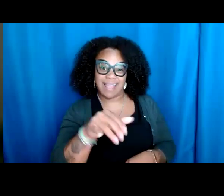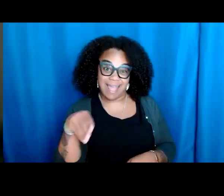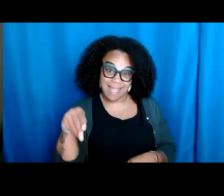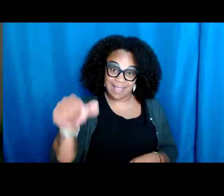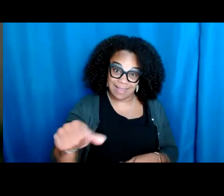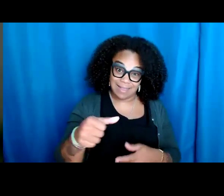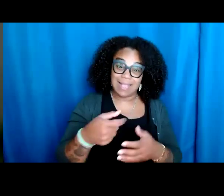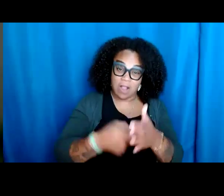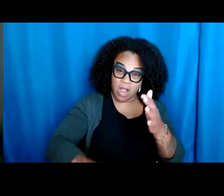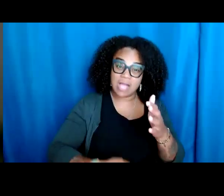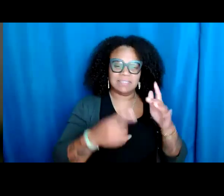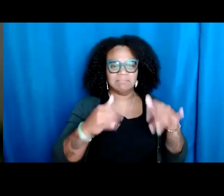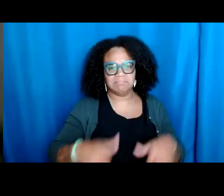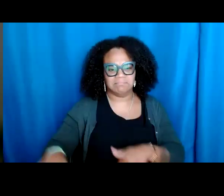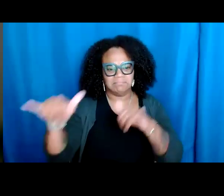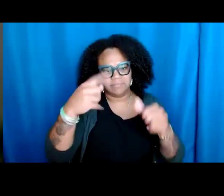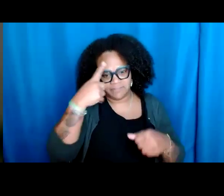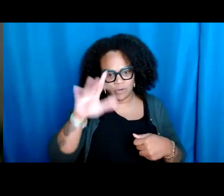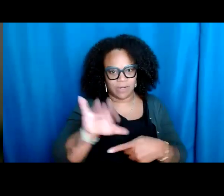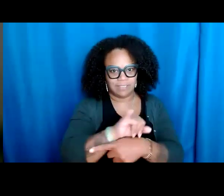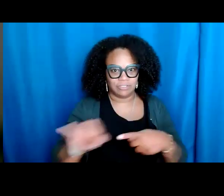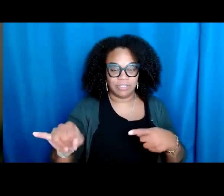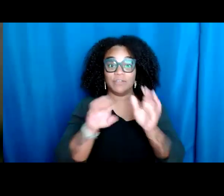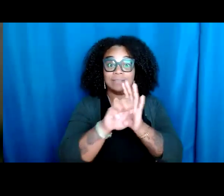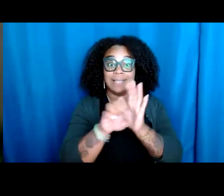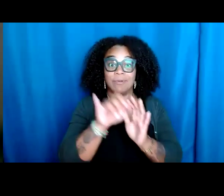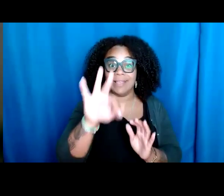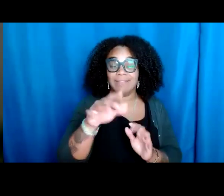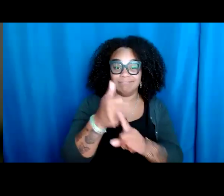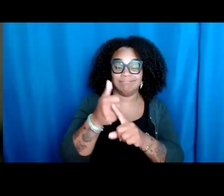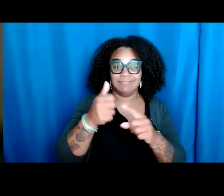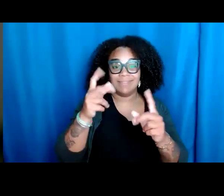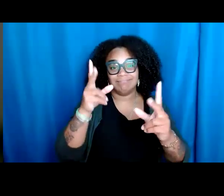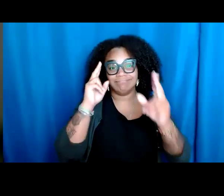If you are a hair stylist, buying shampoo is an ordinary expense,